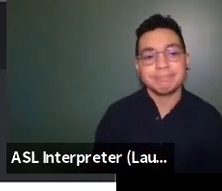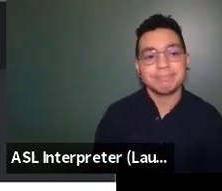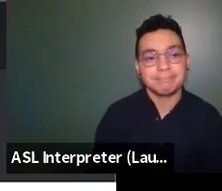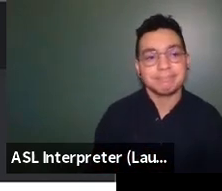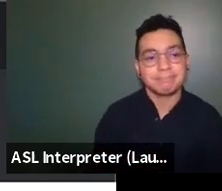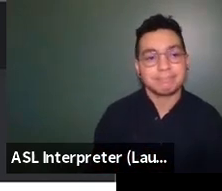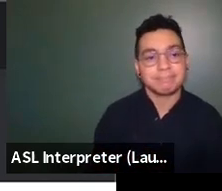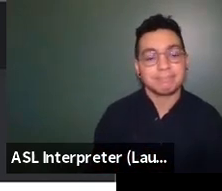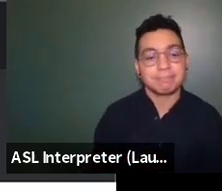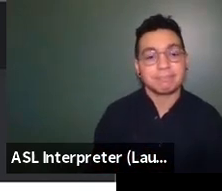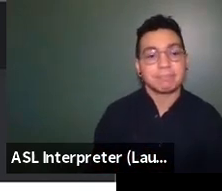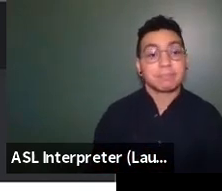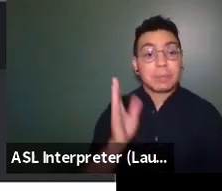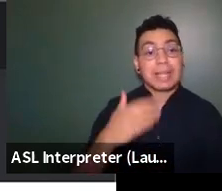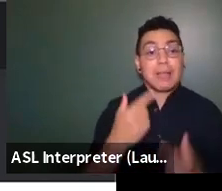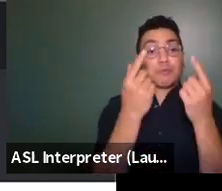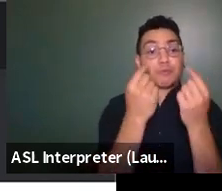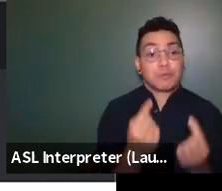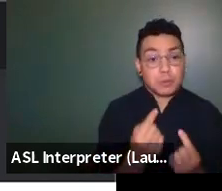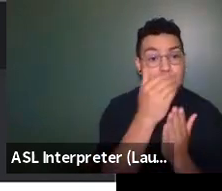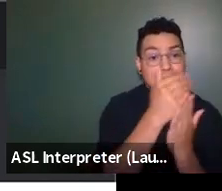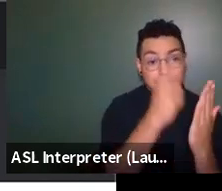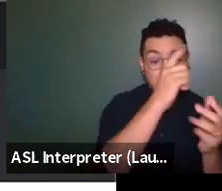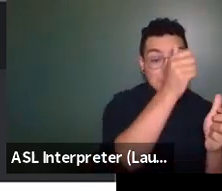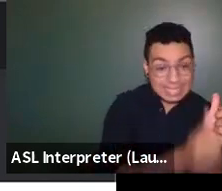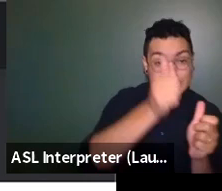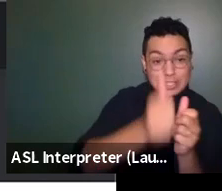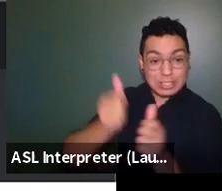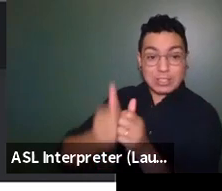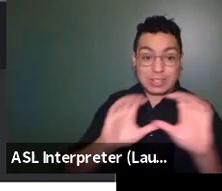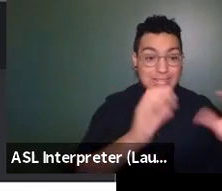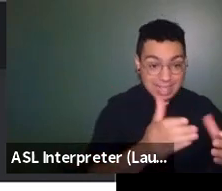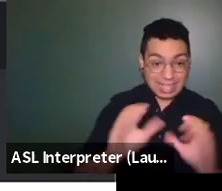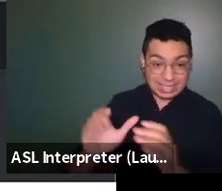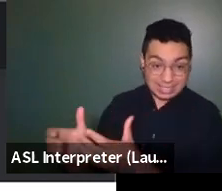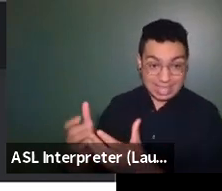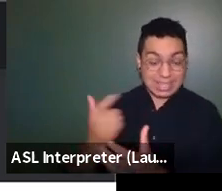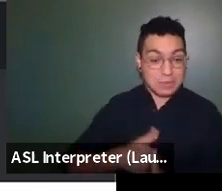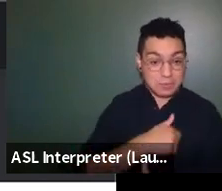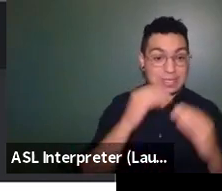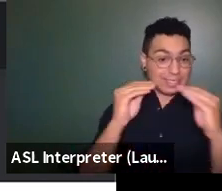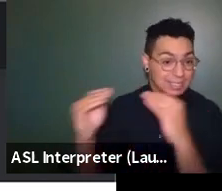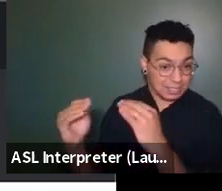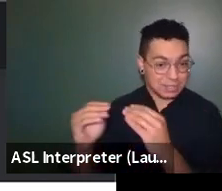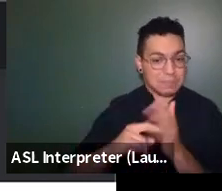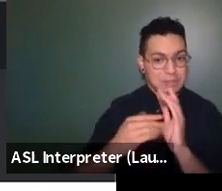ESD 112 - Katherine Livick: There's going to be a to do list for each of the classes that we are teaching, which will remind us what we still need to grade.